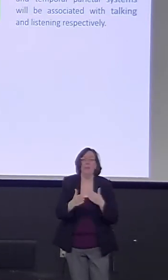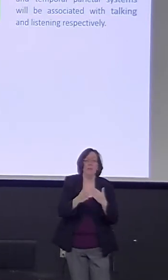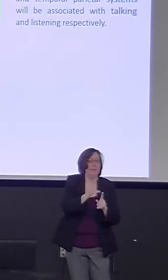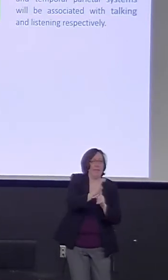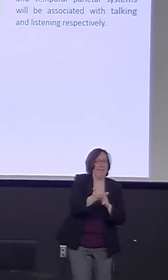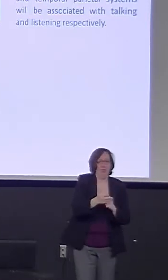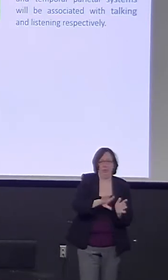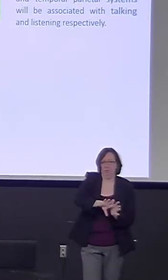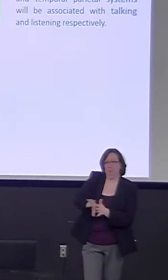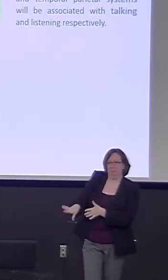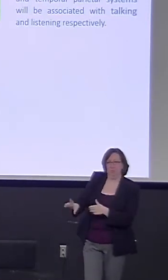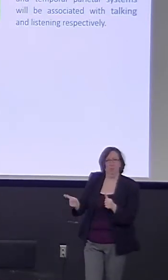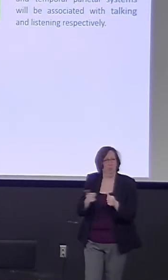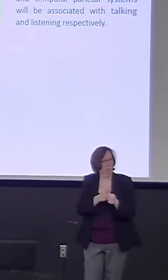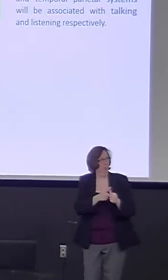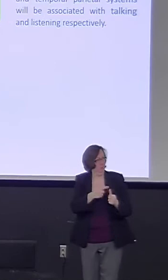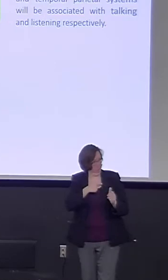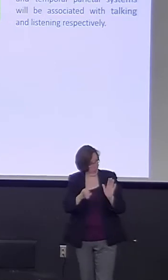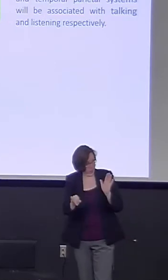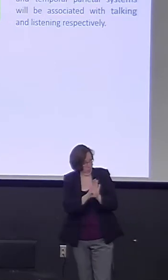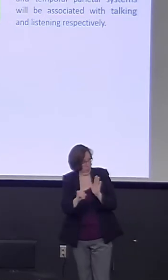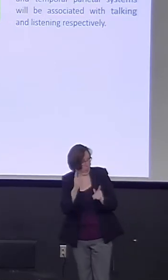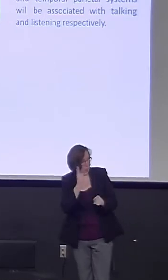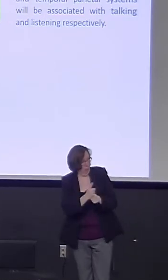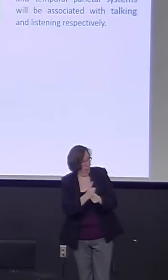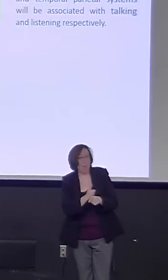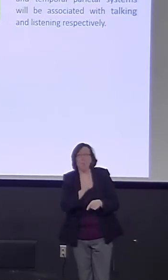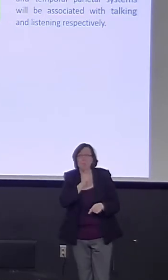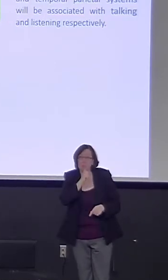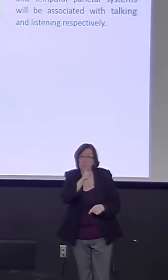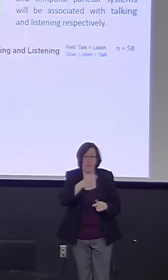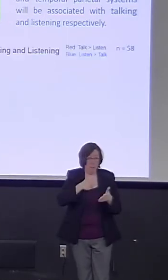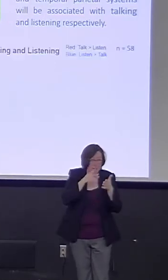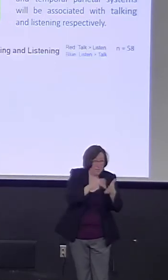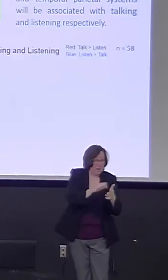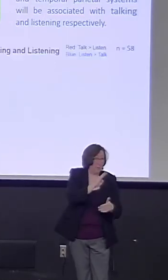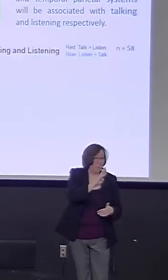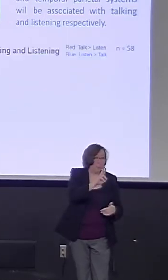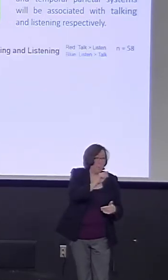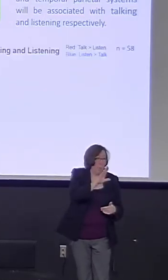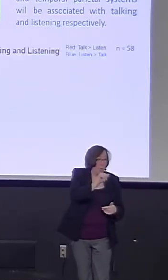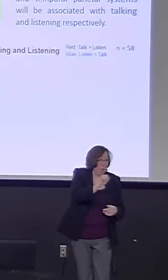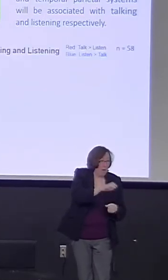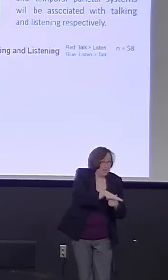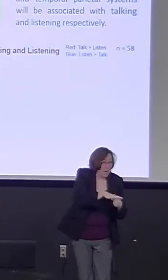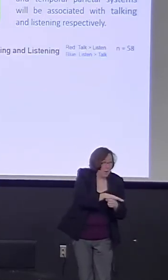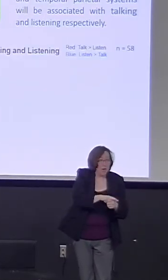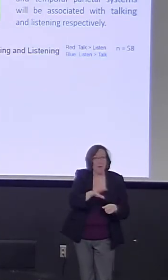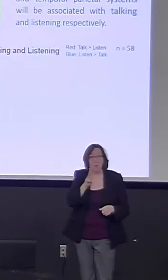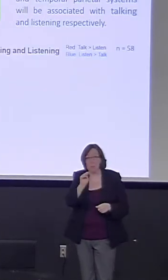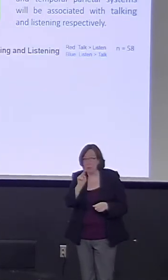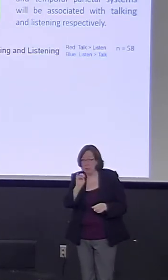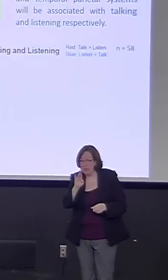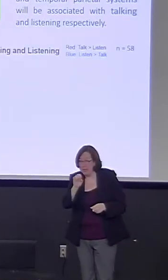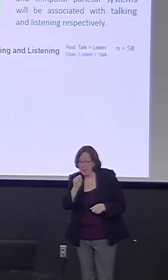Am I really looking at Broca's area and Wernicke's area? Well, okay, just to be sure,